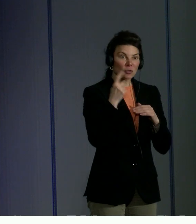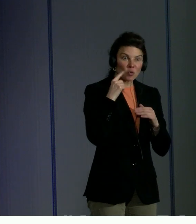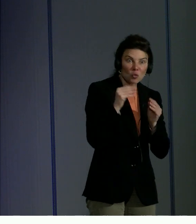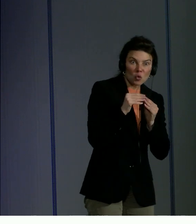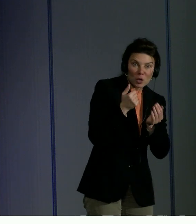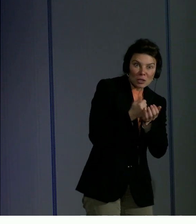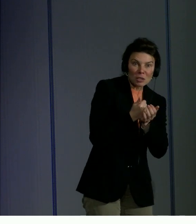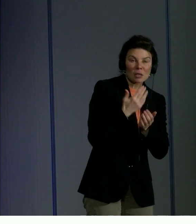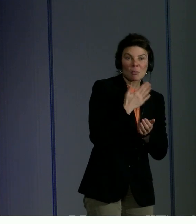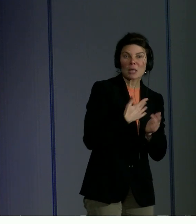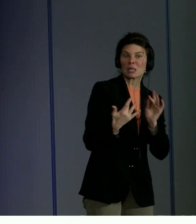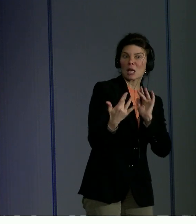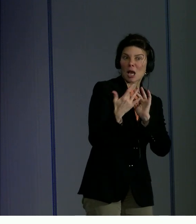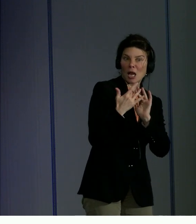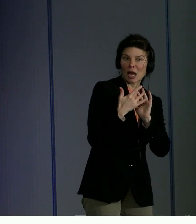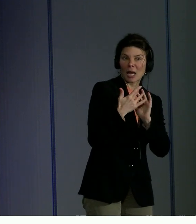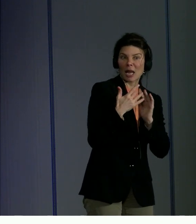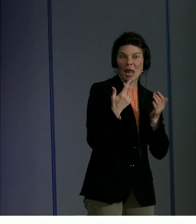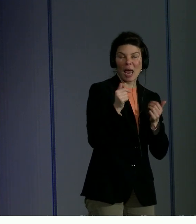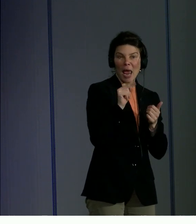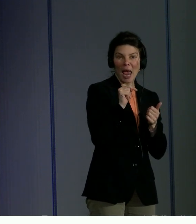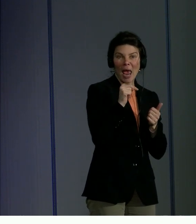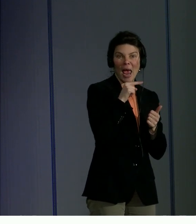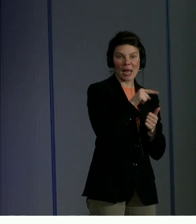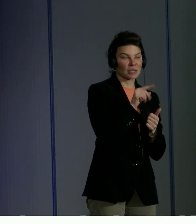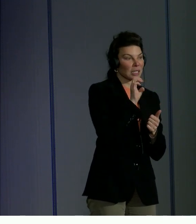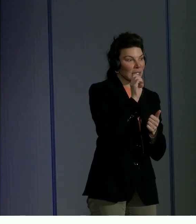please contact us at Accessibility and Universal Design (UD) Connection with DEI at companyx.com